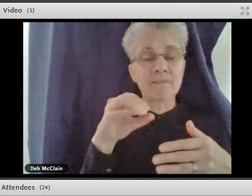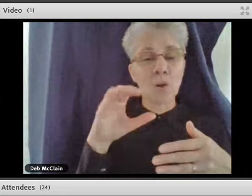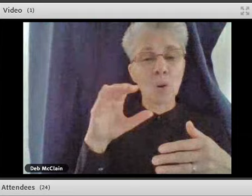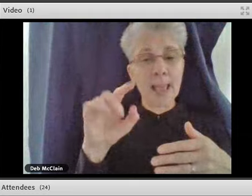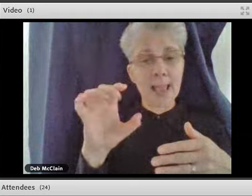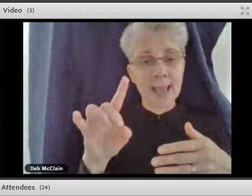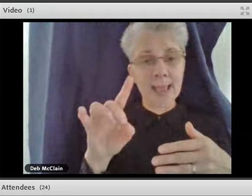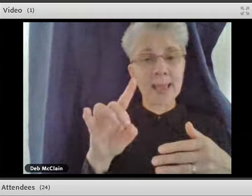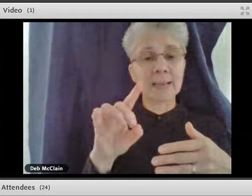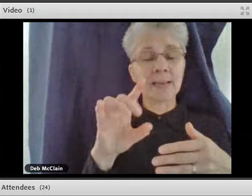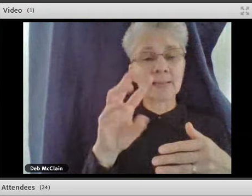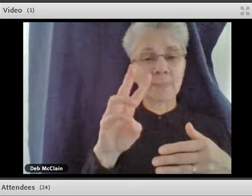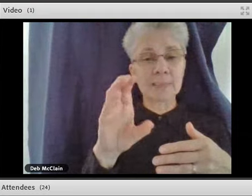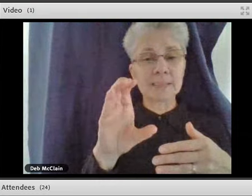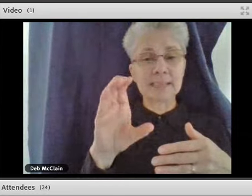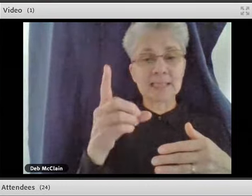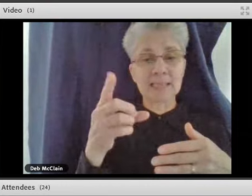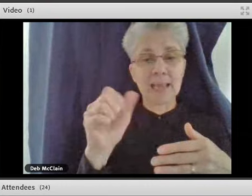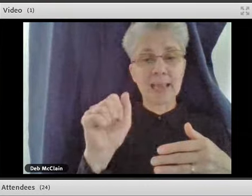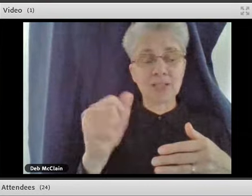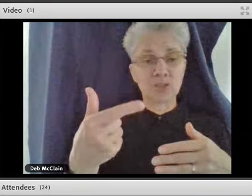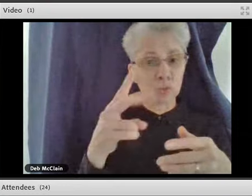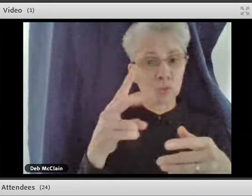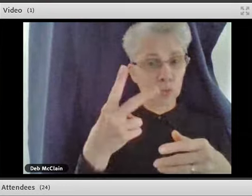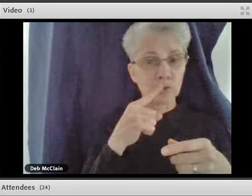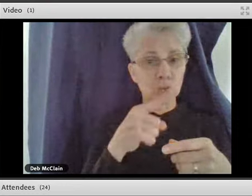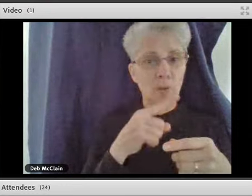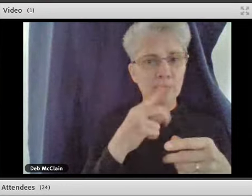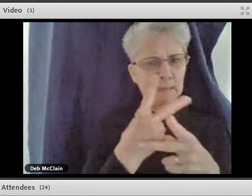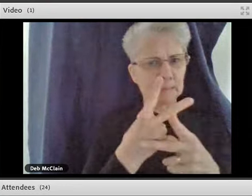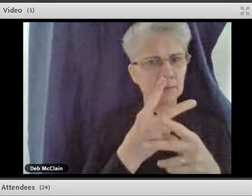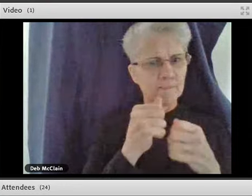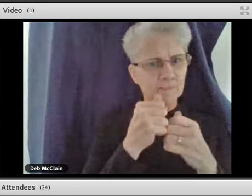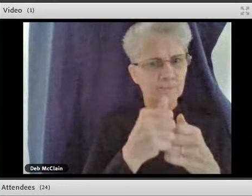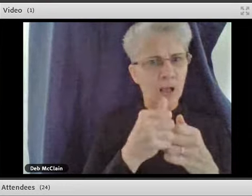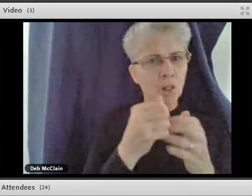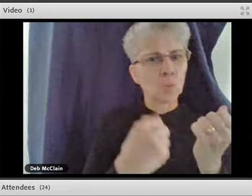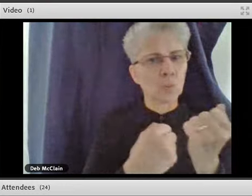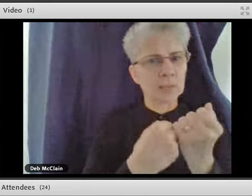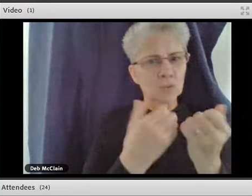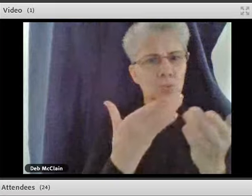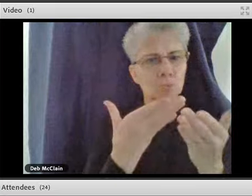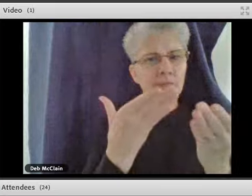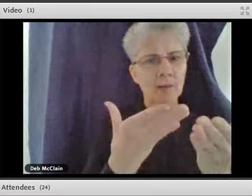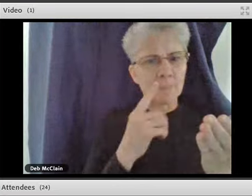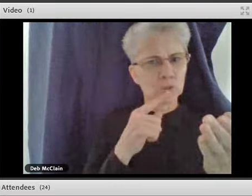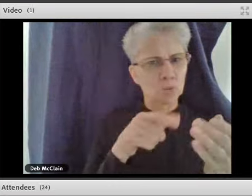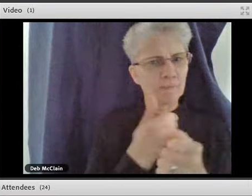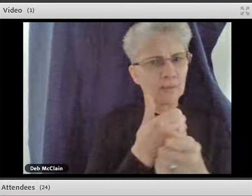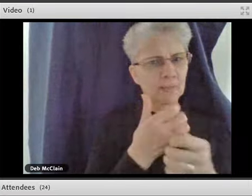Looking at your VPAT, looking at 508, and WCAG 2, to make sure you're covered. You know, just from the get go,